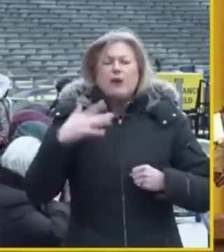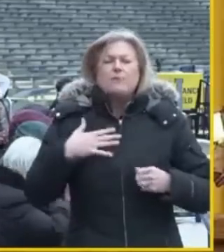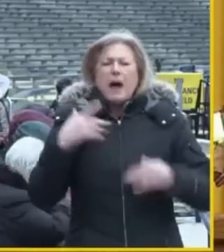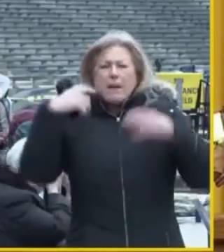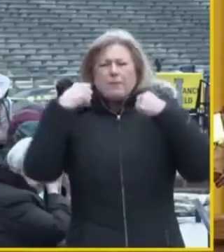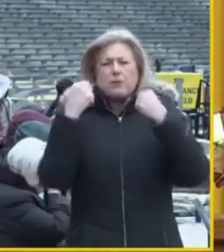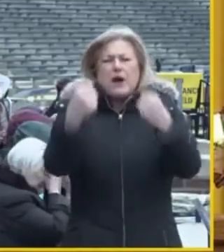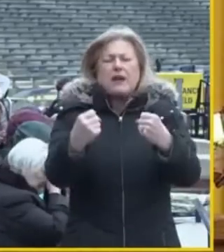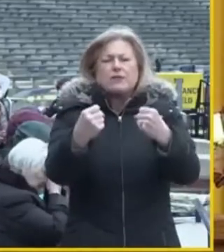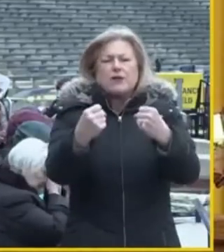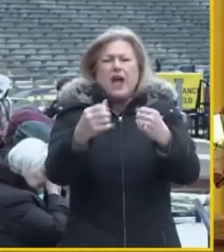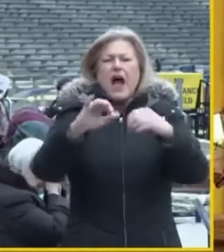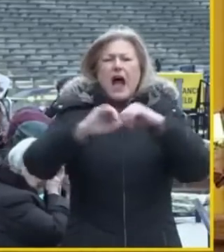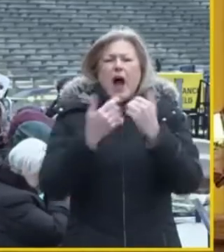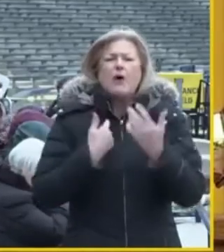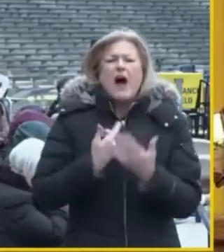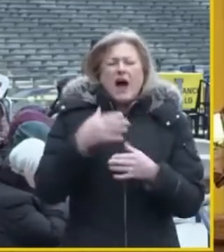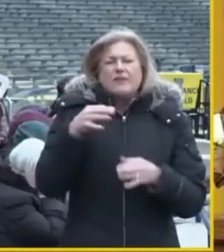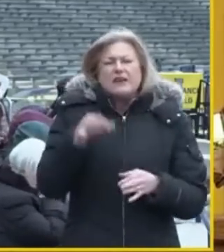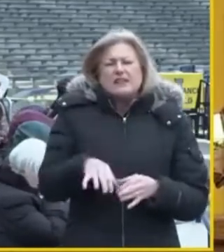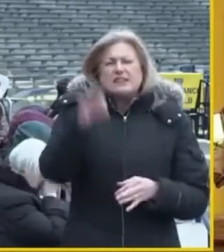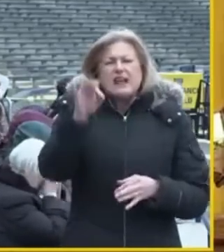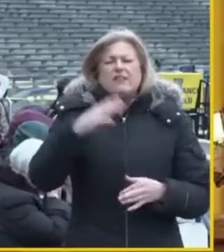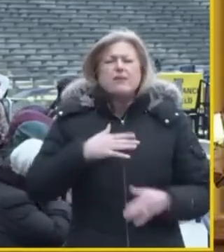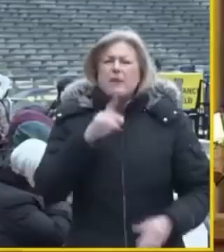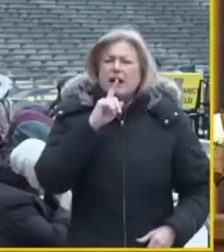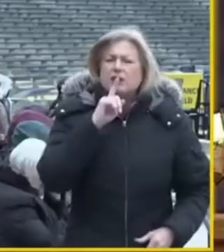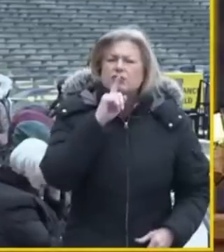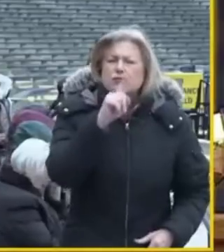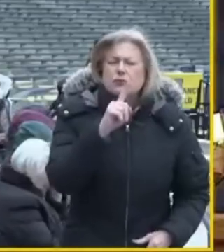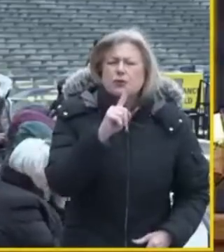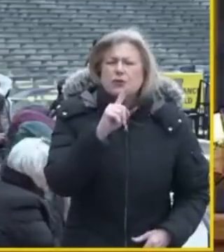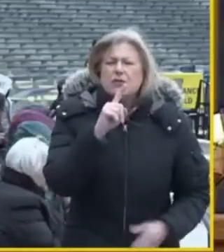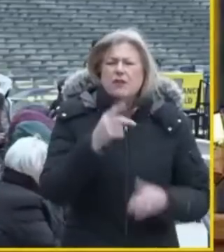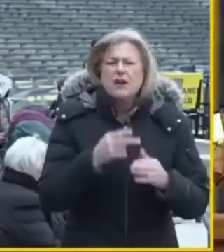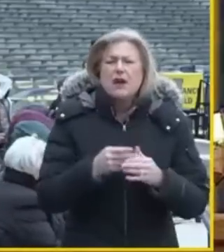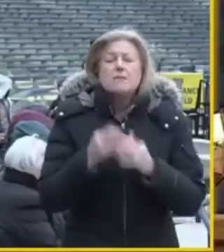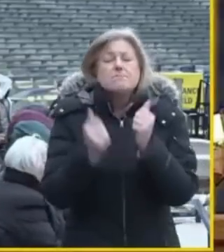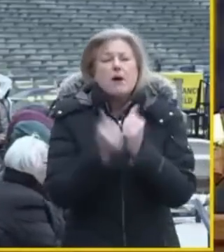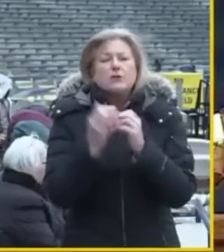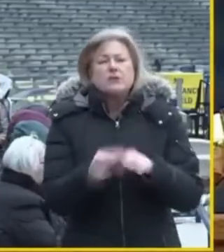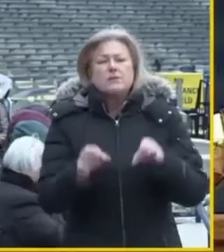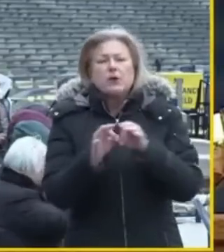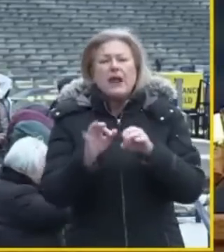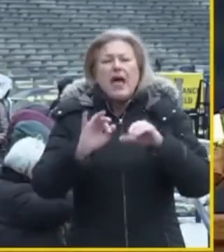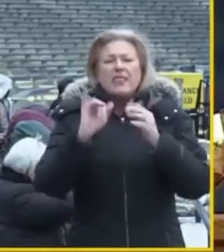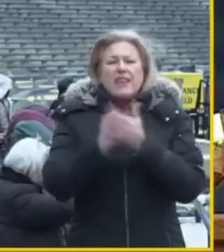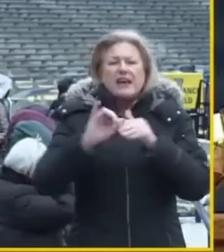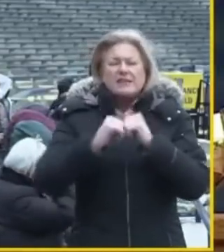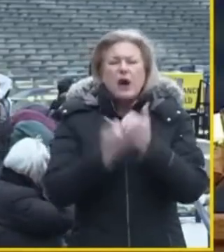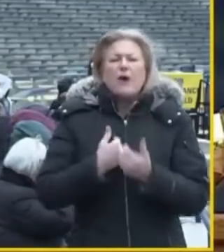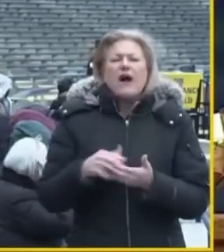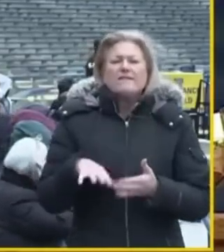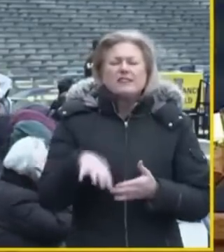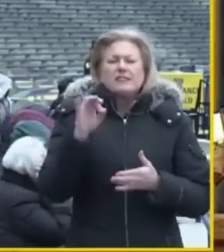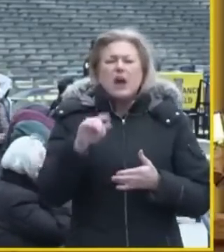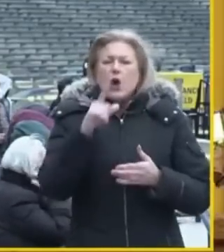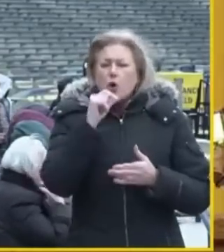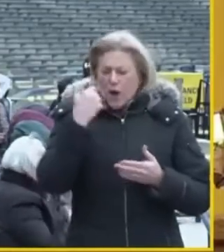It's how I have discovered my truth. And most importantly, it's how I've discovered who I really am.